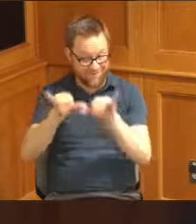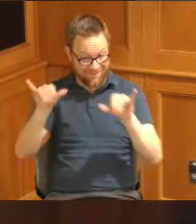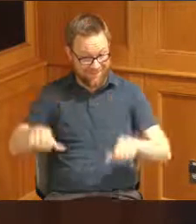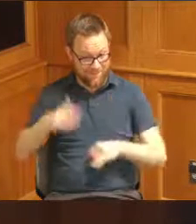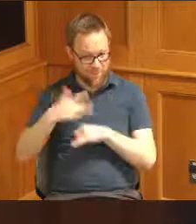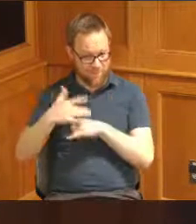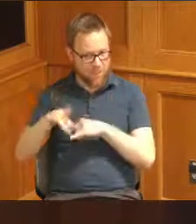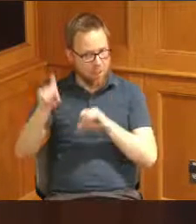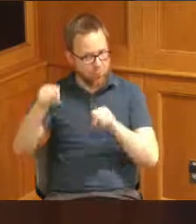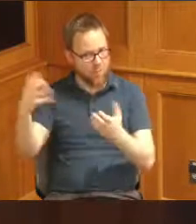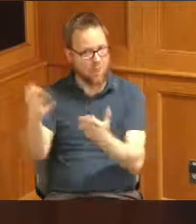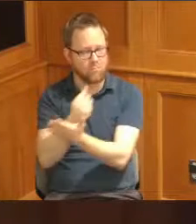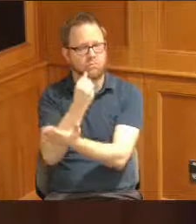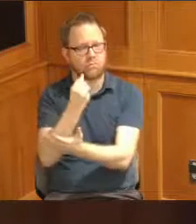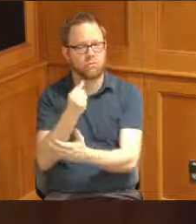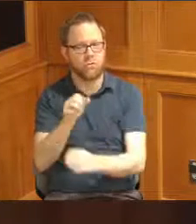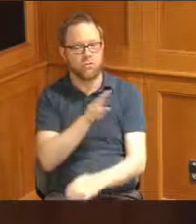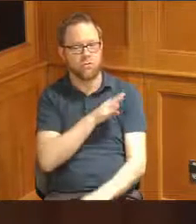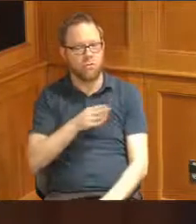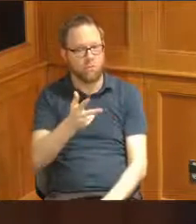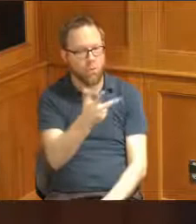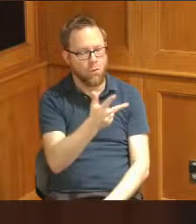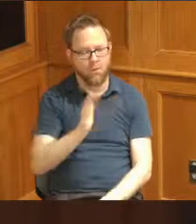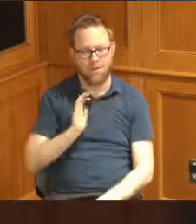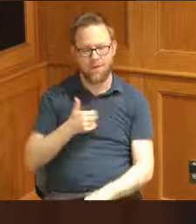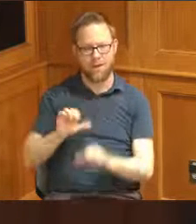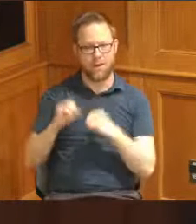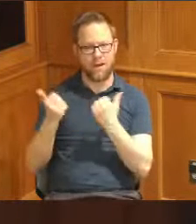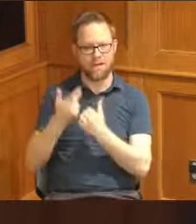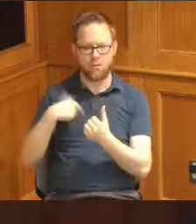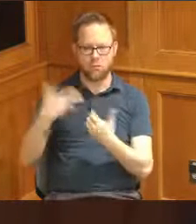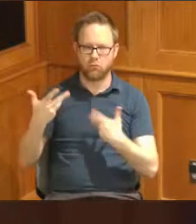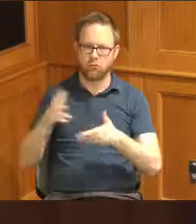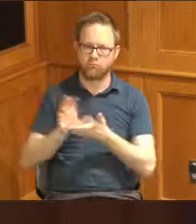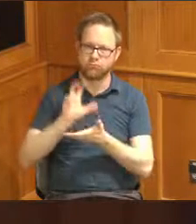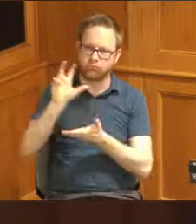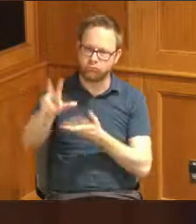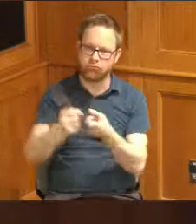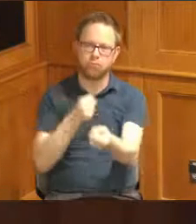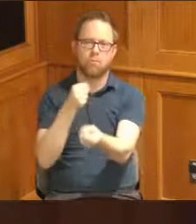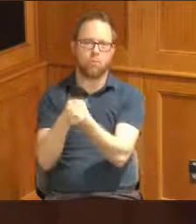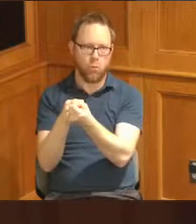again you as a board us as an agency we invest heavily in making sure that we can again it's